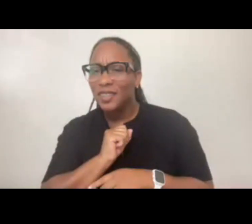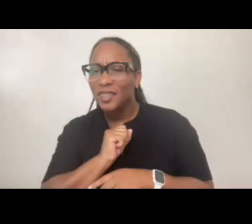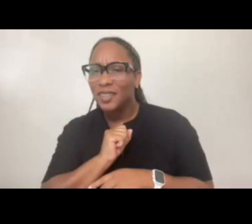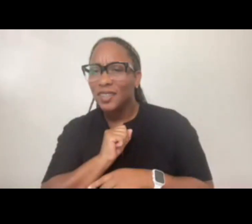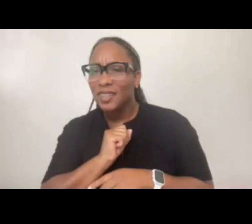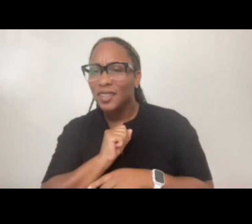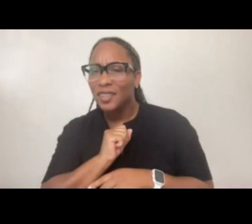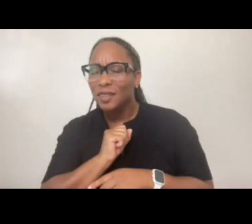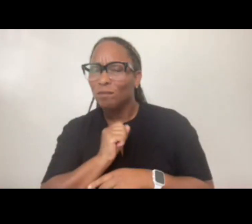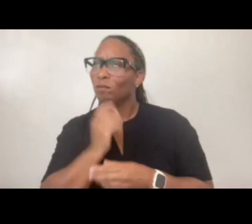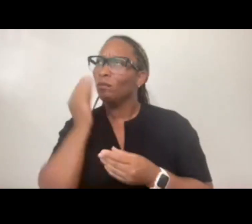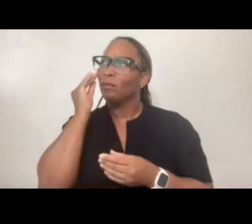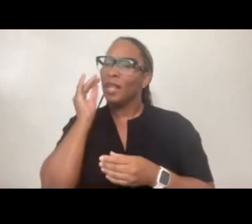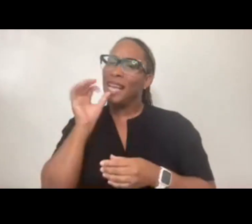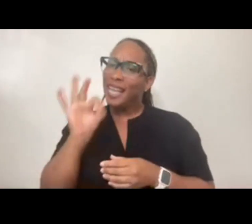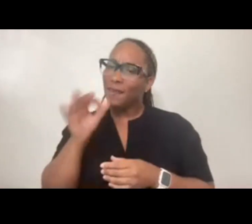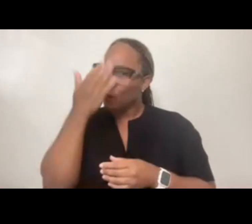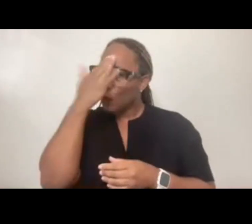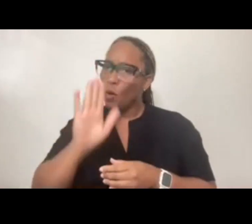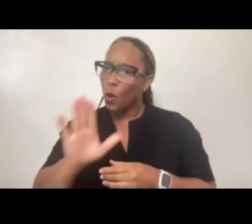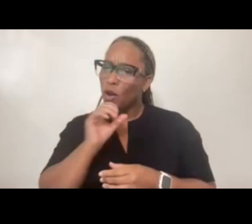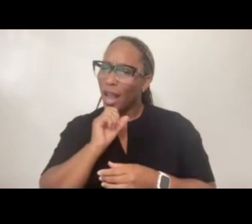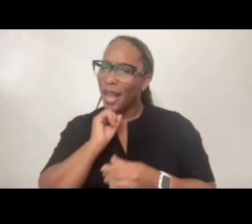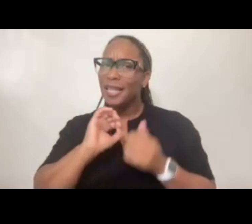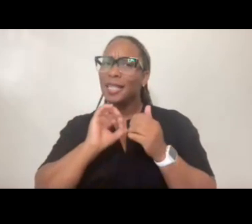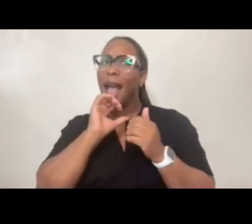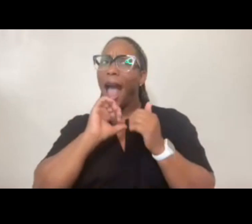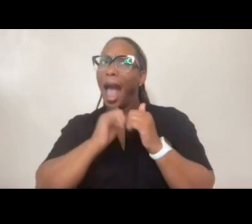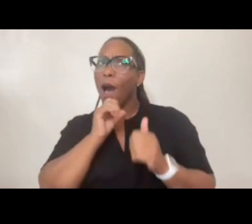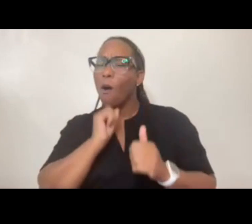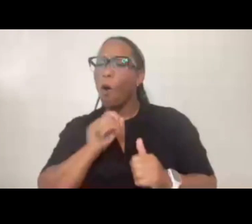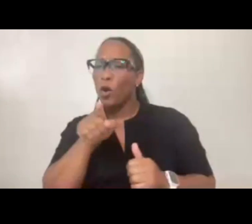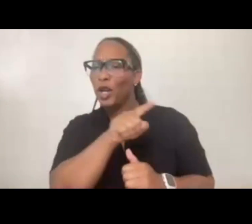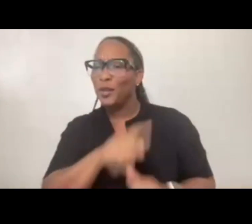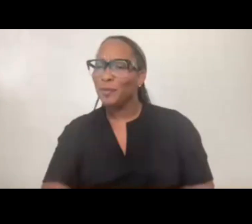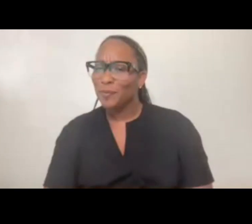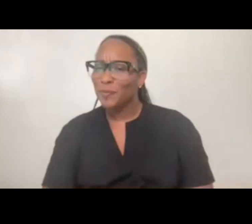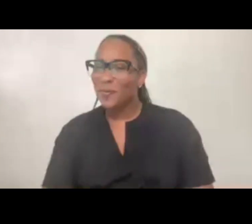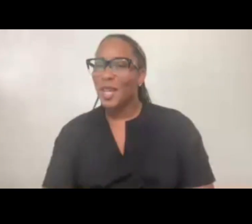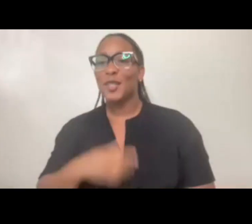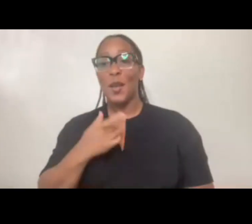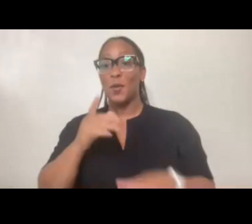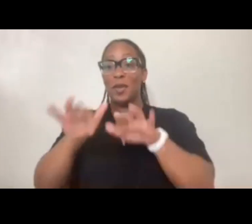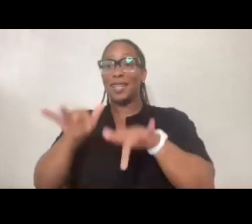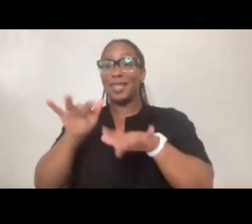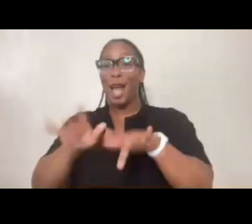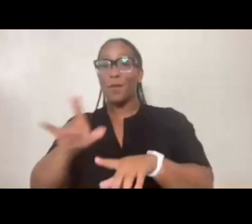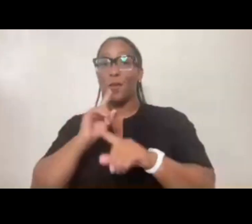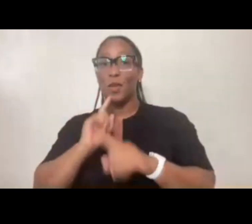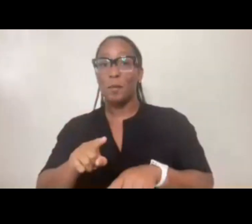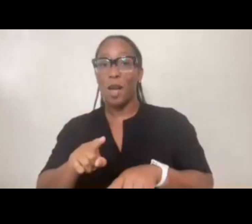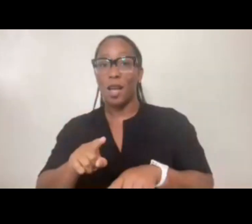So I just invite you to sort of sit with that question and feel free to share your thoughts in the chat if you'd like to. How old would you be?